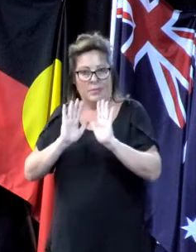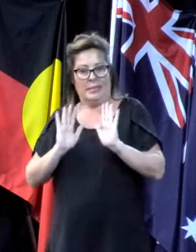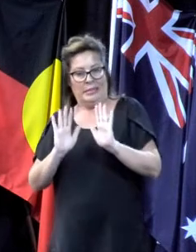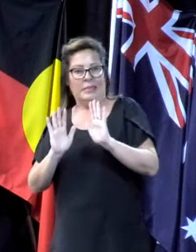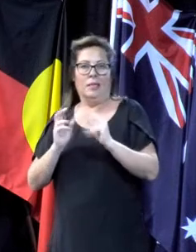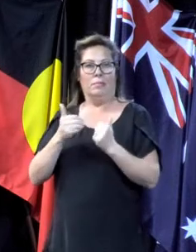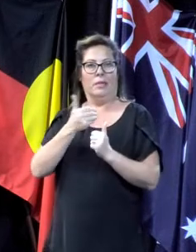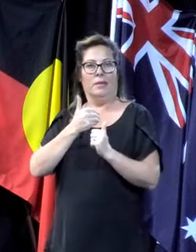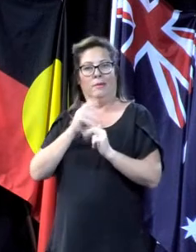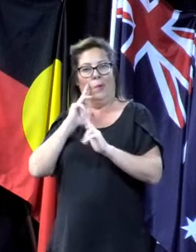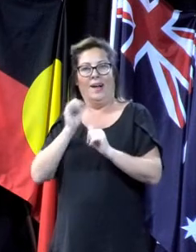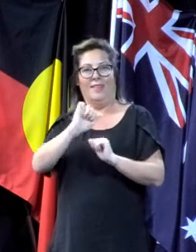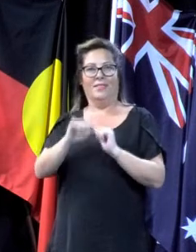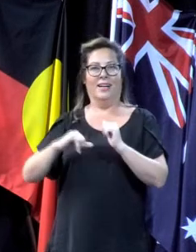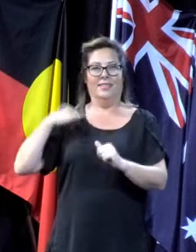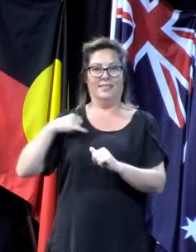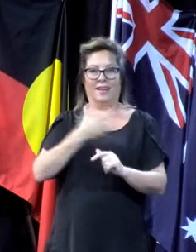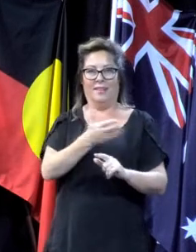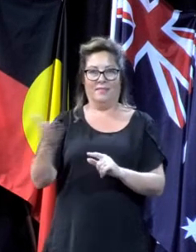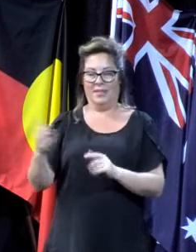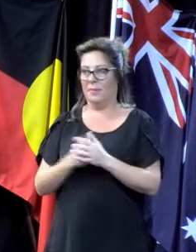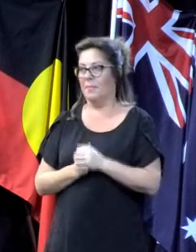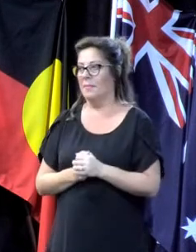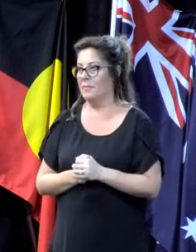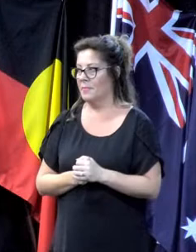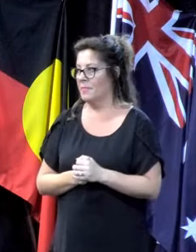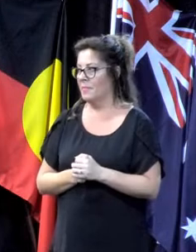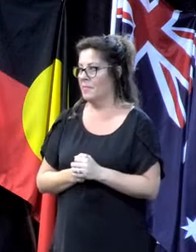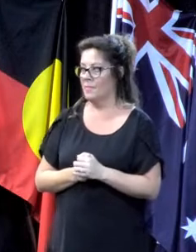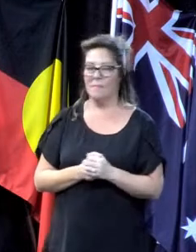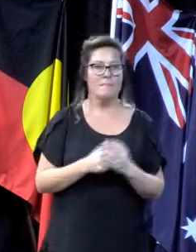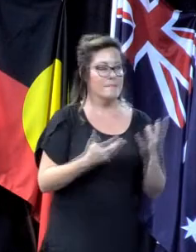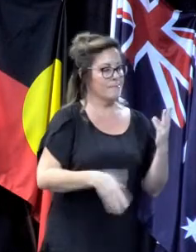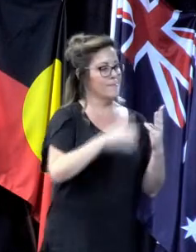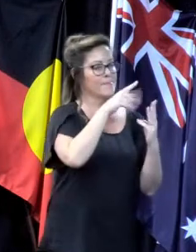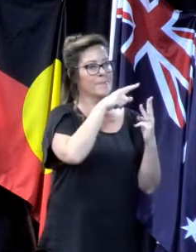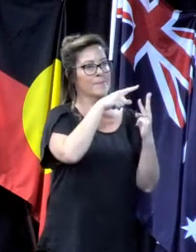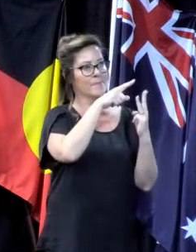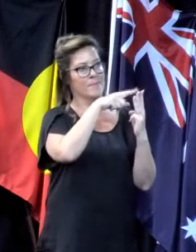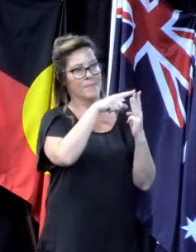Ms Morris, do you have an observation in respect of this topic? MORRIS: Do I have an opinion? Yes. MORRIS: Yes.